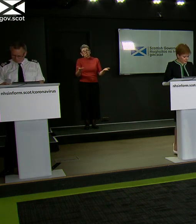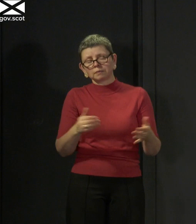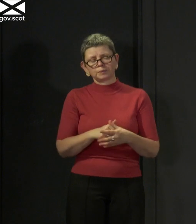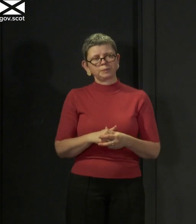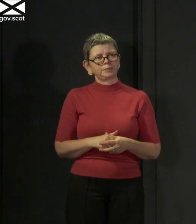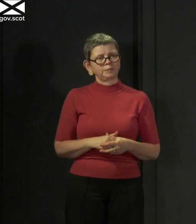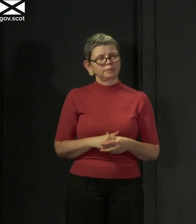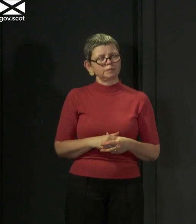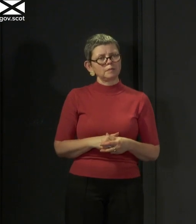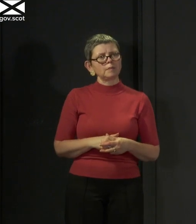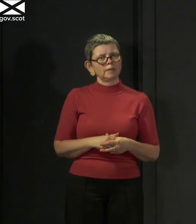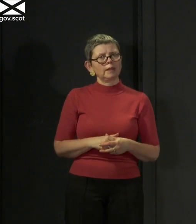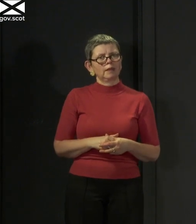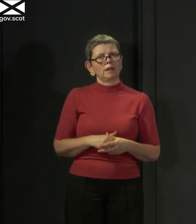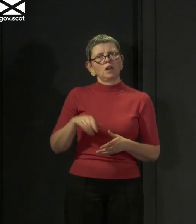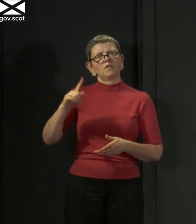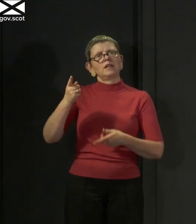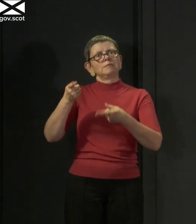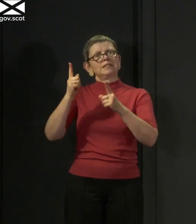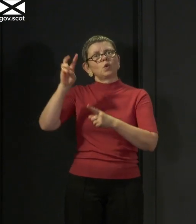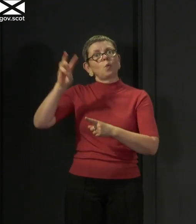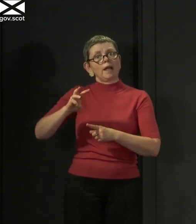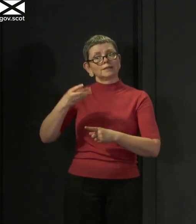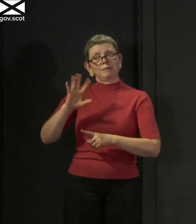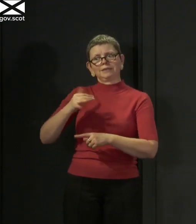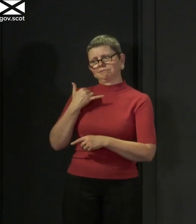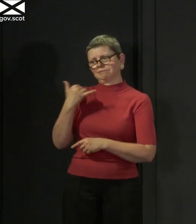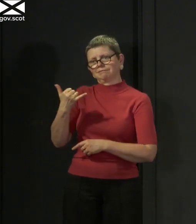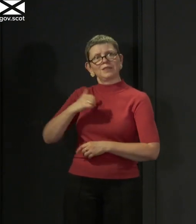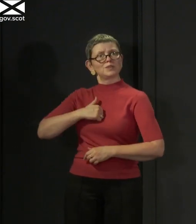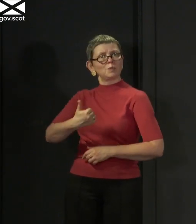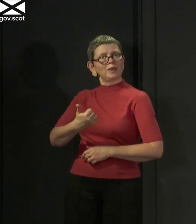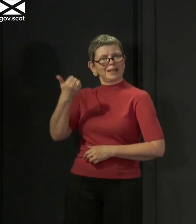I actually spoke to the First Minister of Wales this morning, so I'm aware of what he